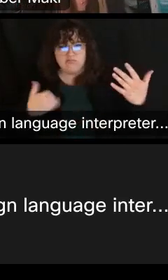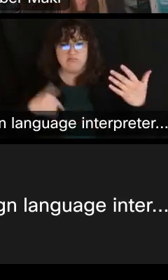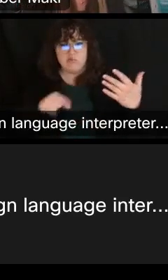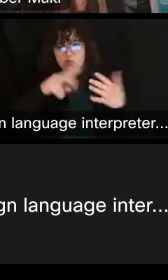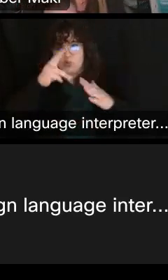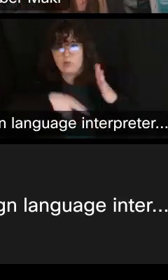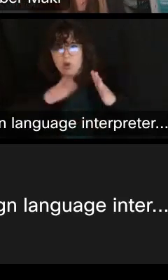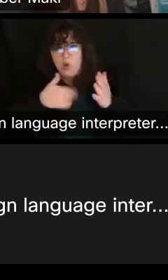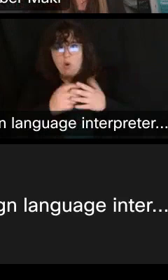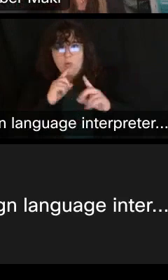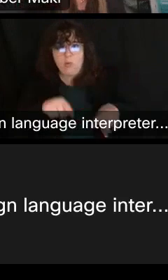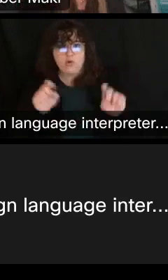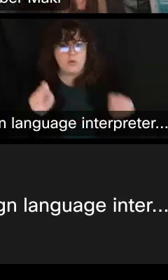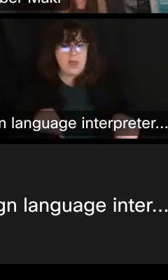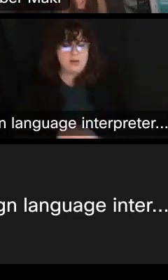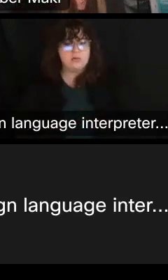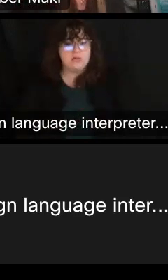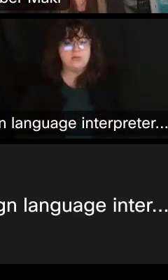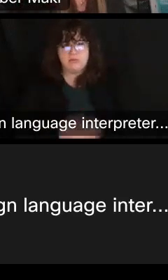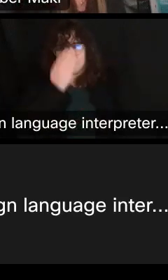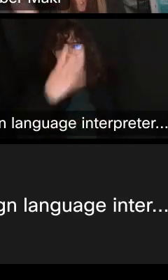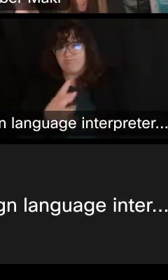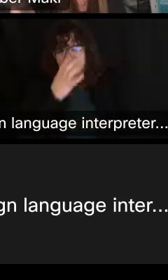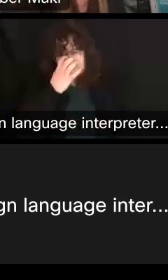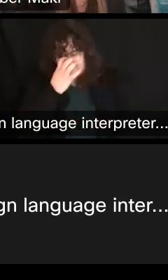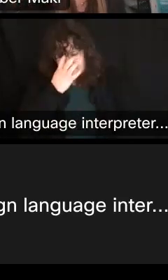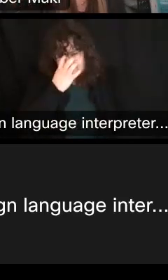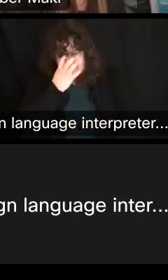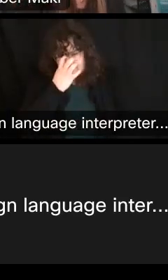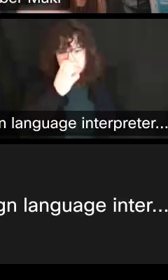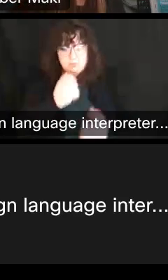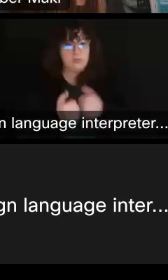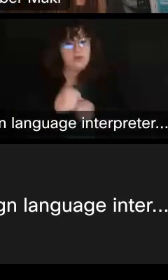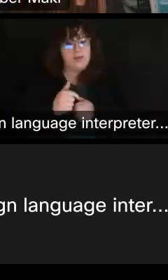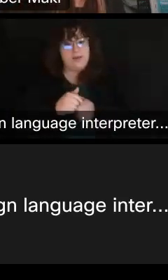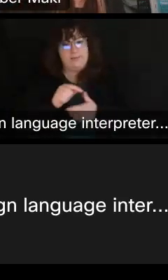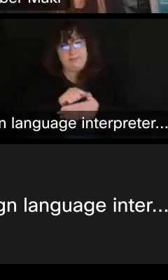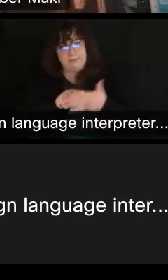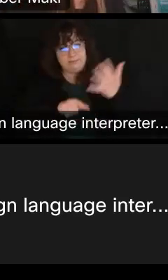reports and see. Now, a lot of the times some of these things are they didn't have the staff